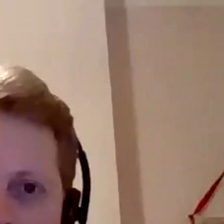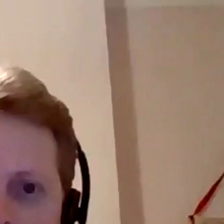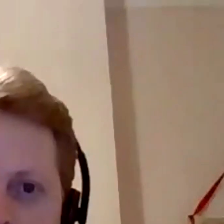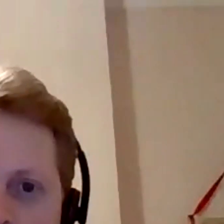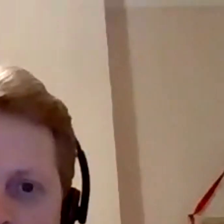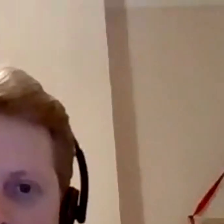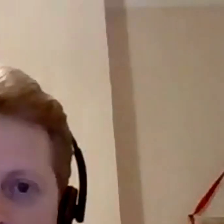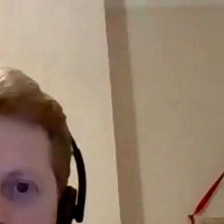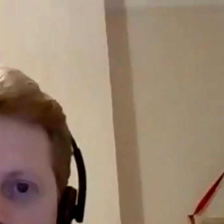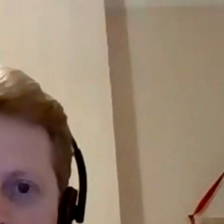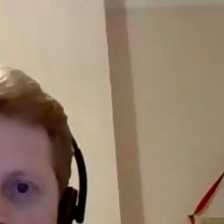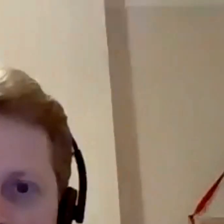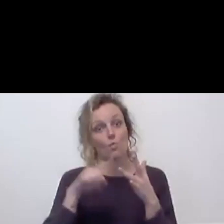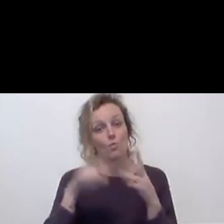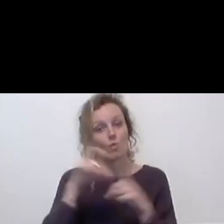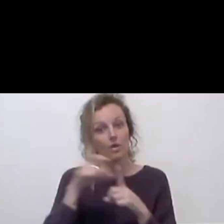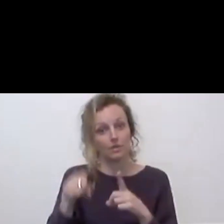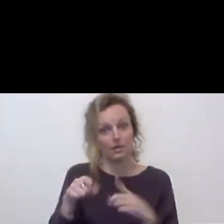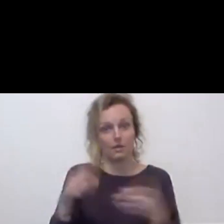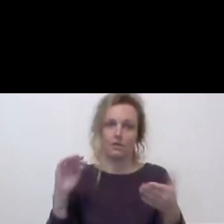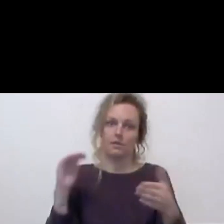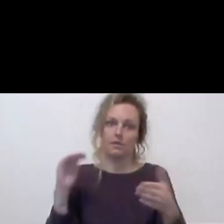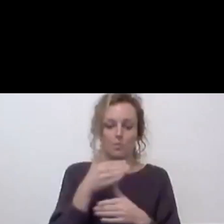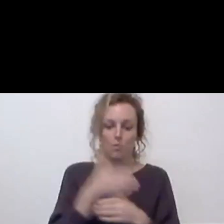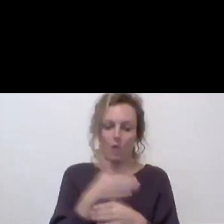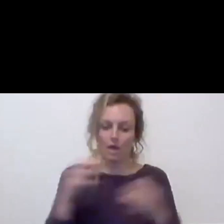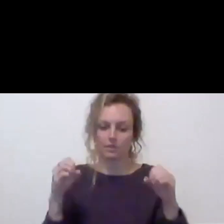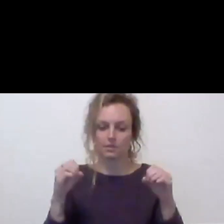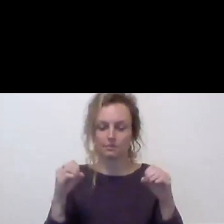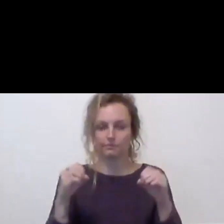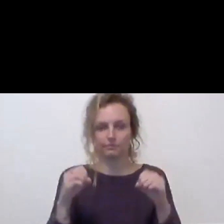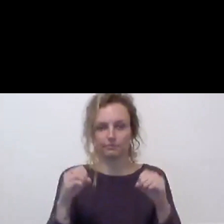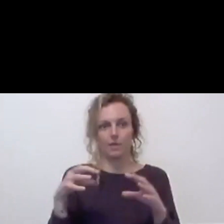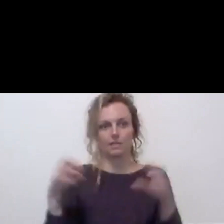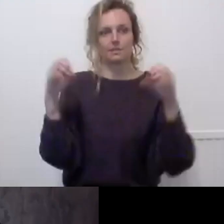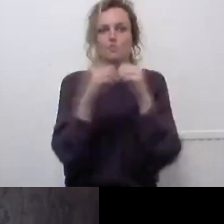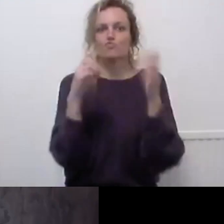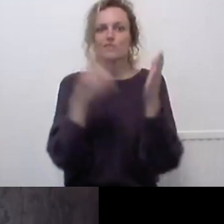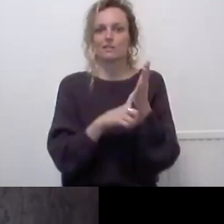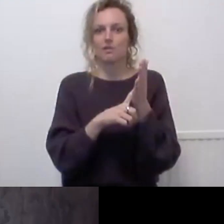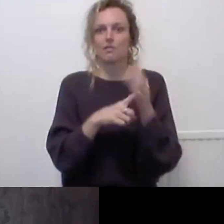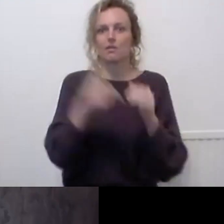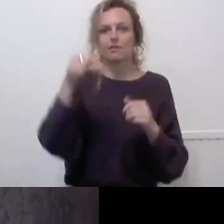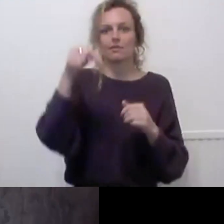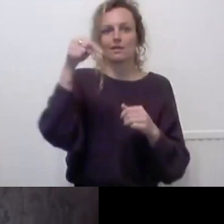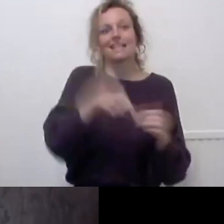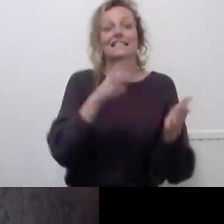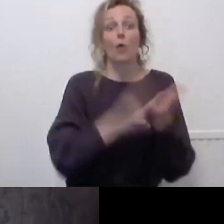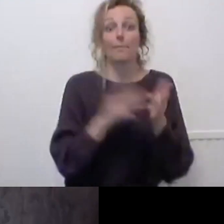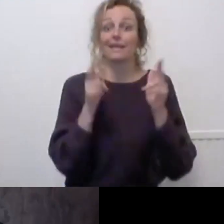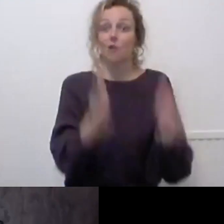Somerset and South Gloucestershire CCG and is also a GP at Sotheby's and henneberry family practice.